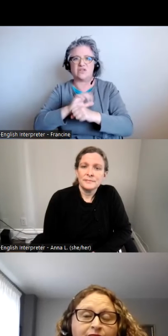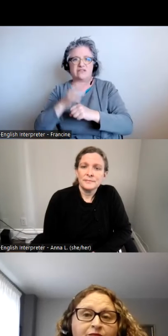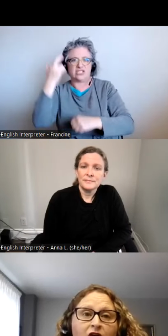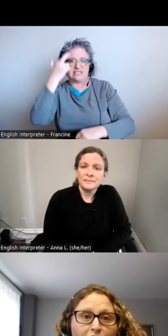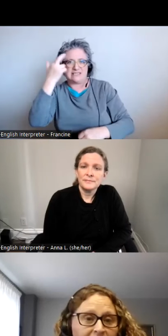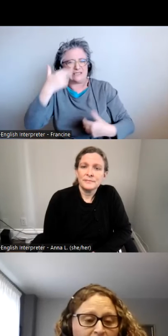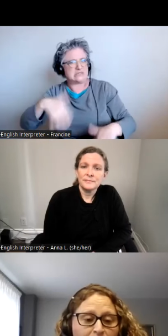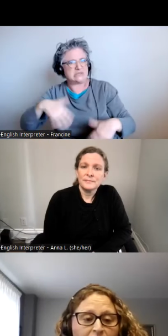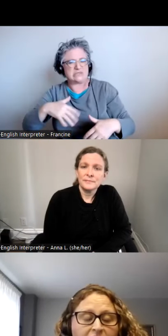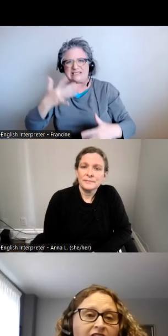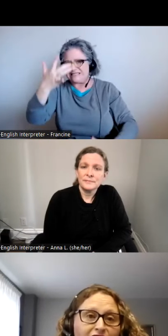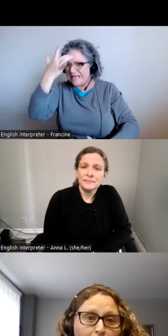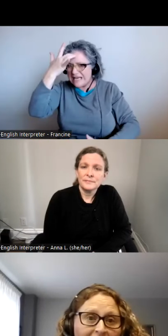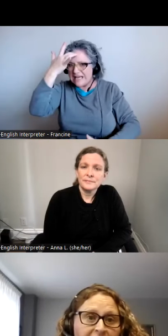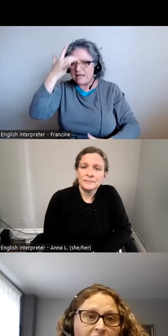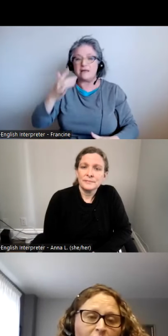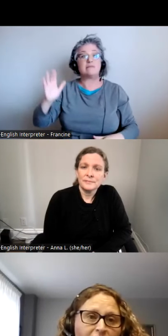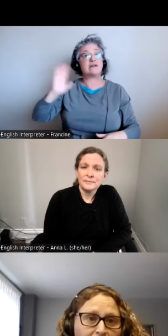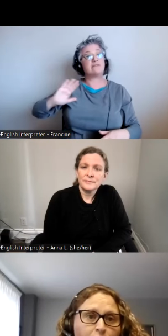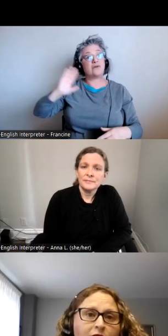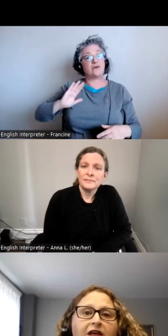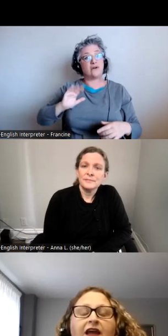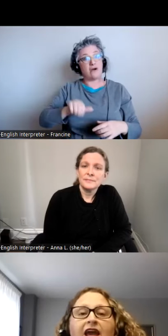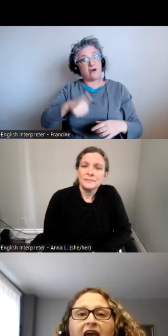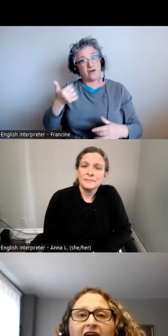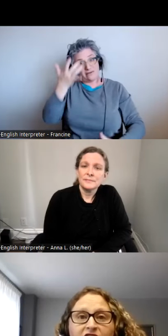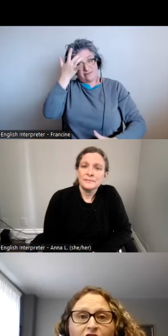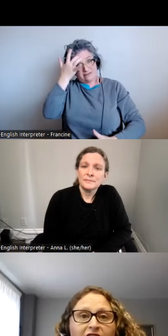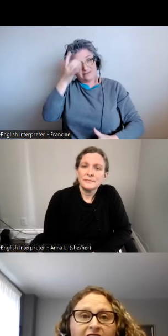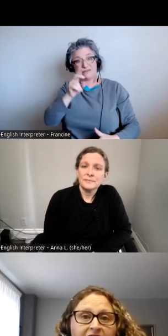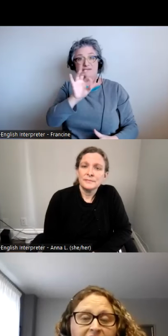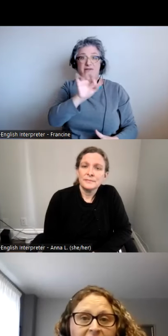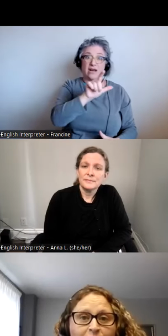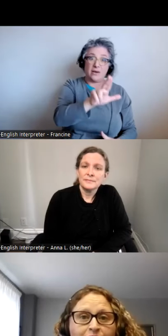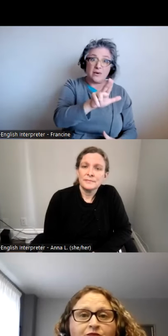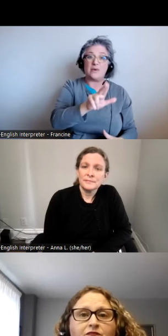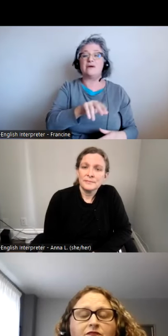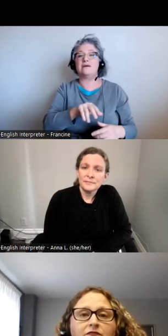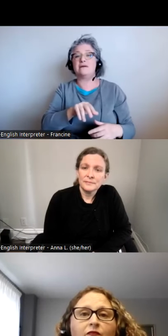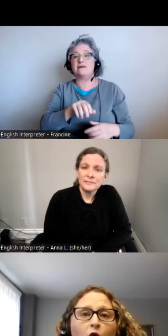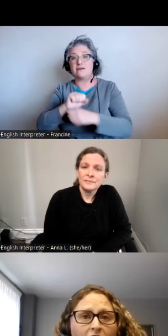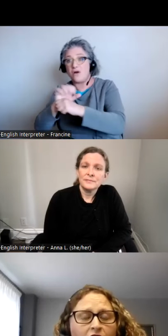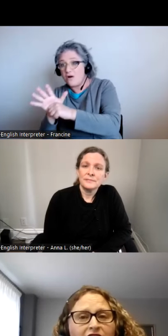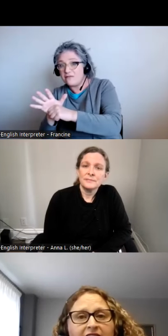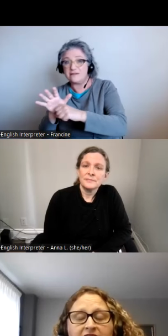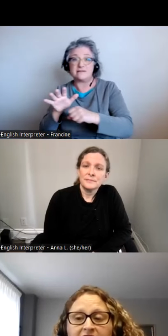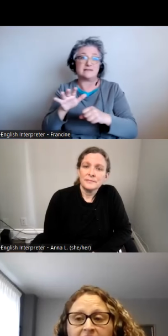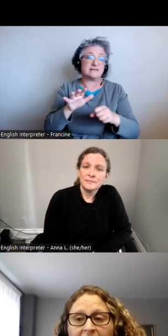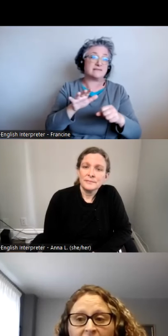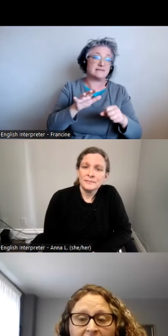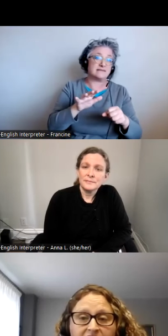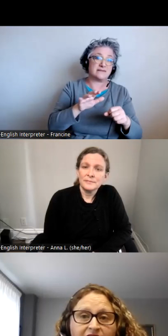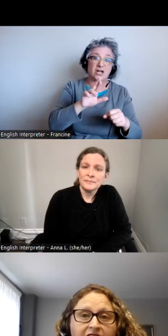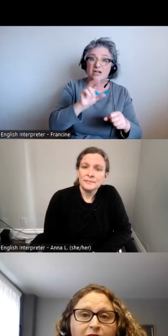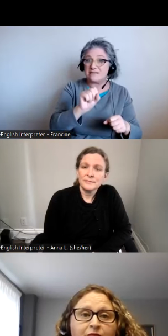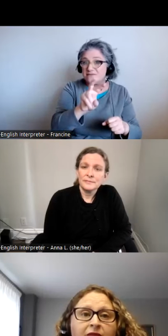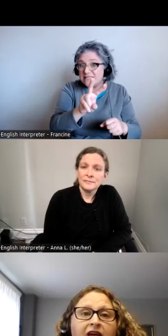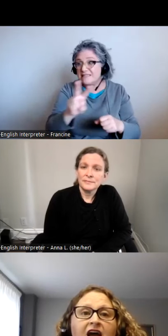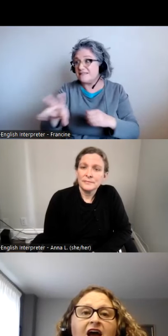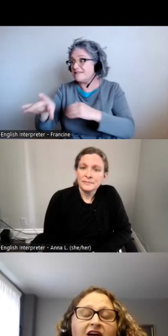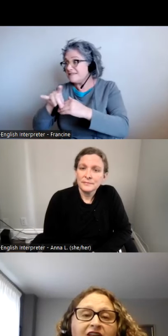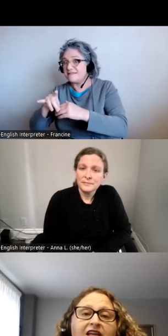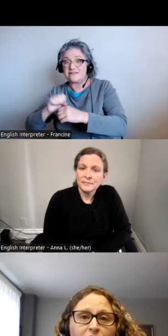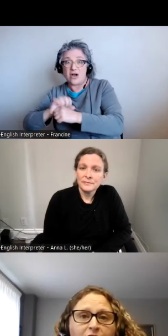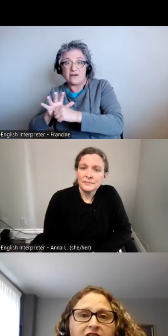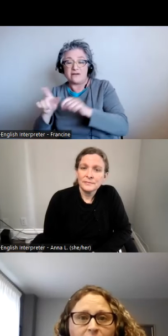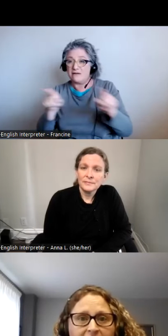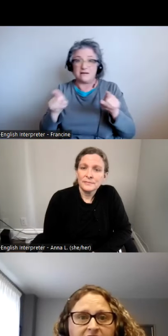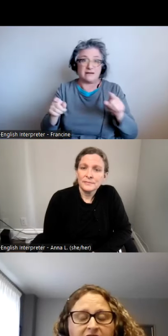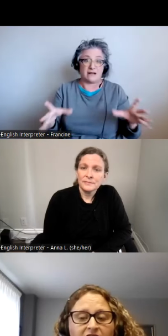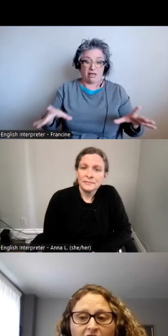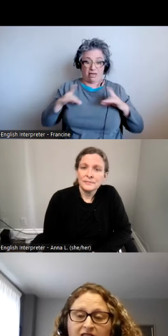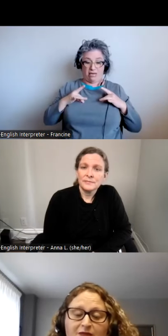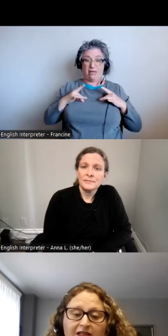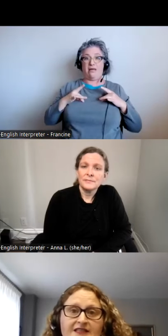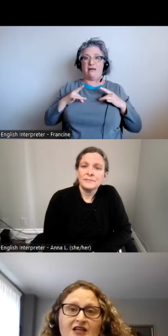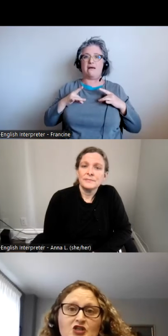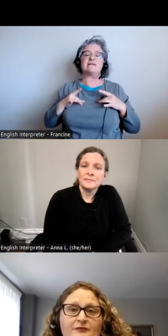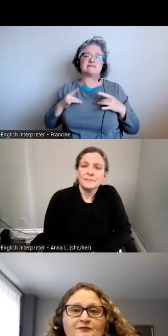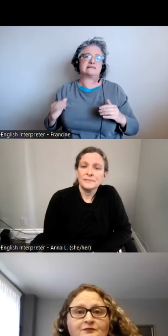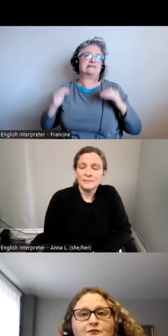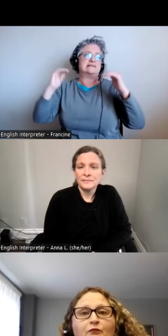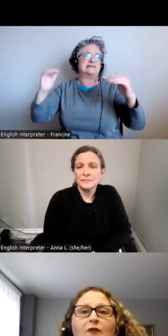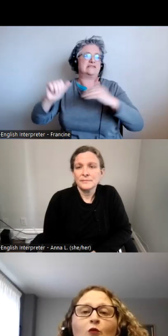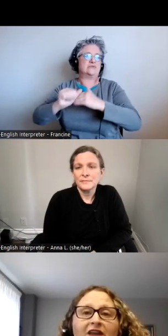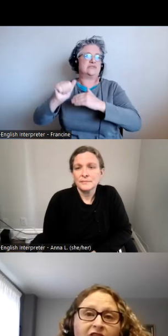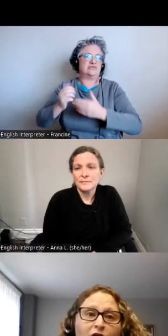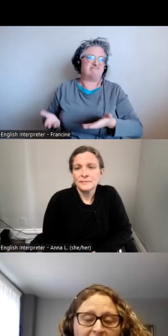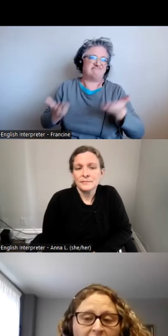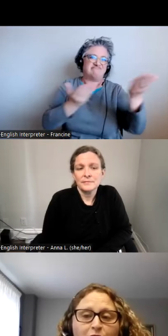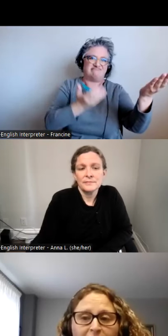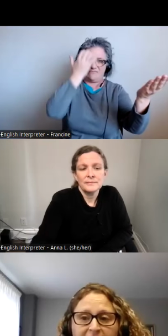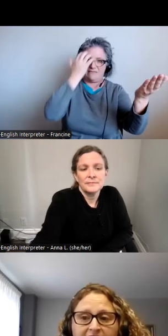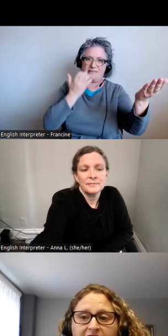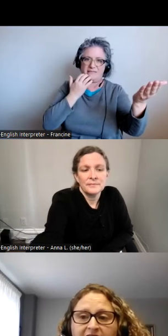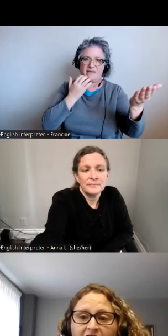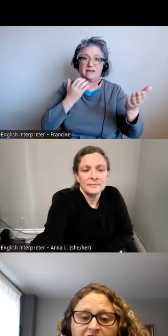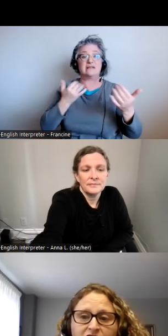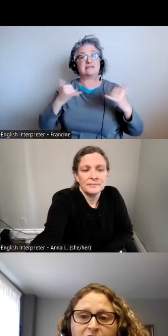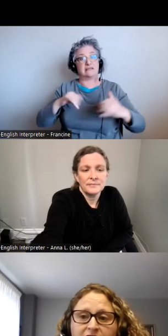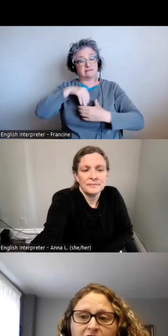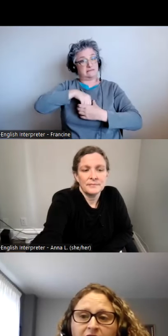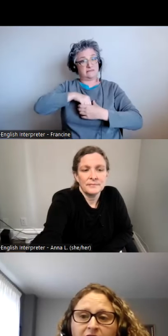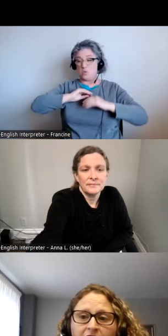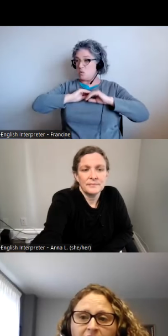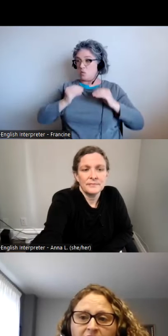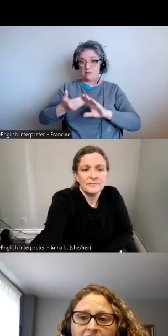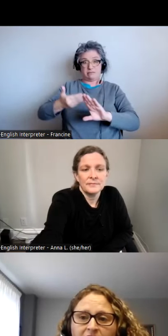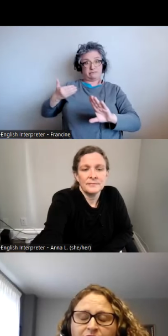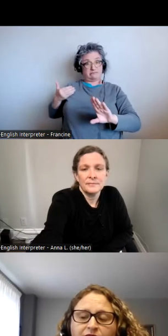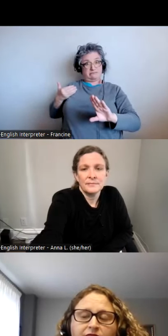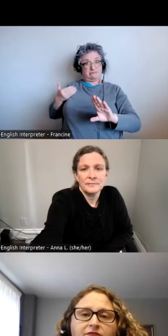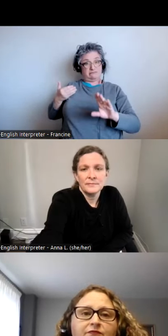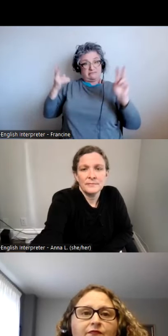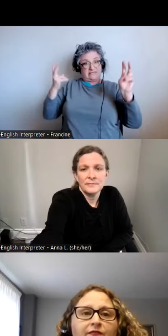For hospitalization, and severe disease. We also know that some children with no pre existing health issues are hospitalized for COVID-19, children that have multiple viruses.